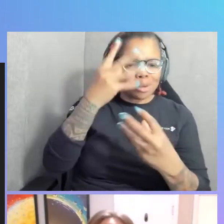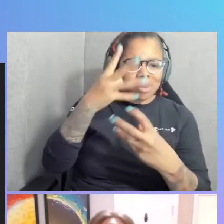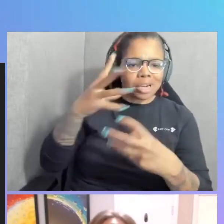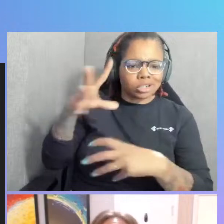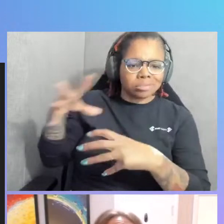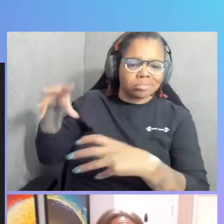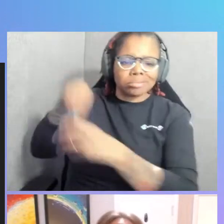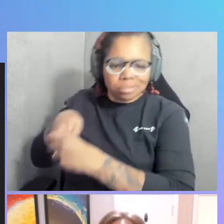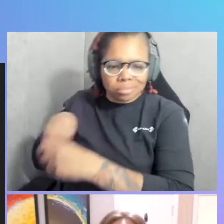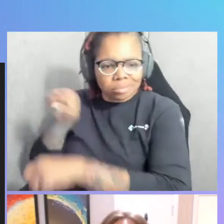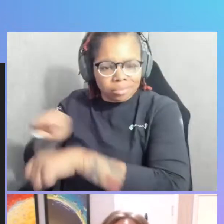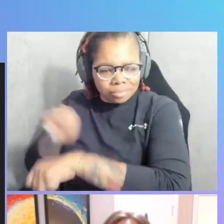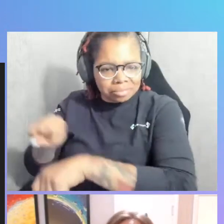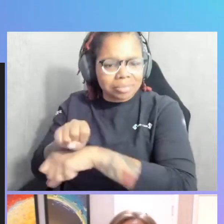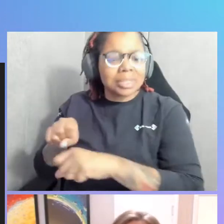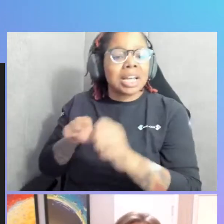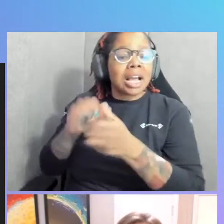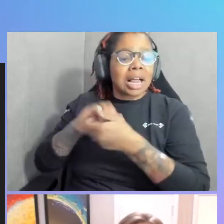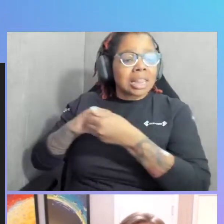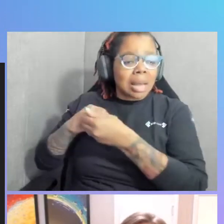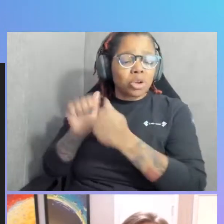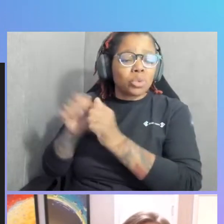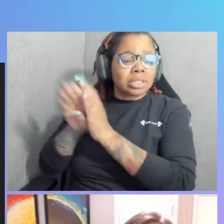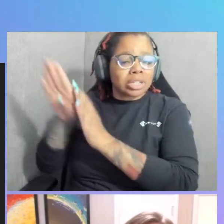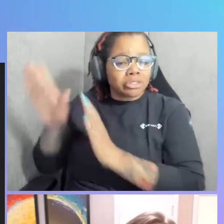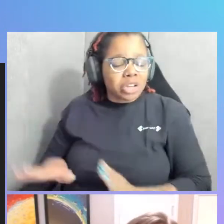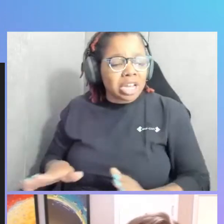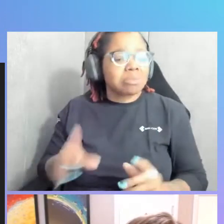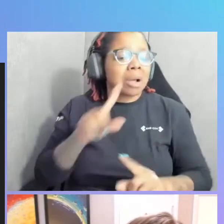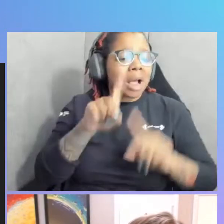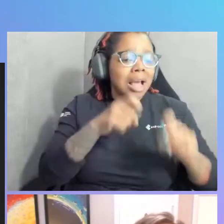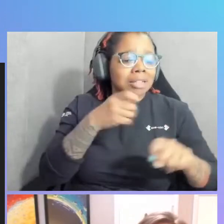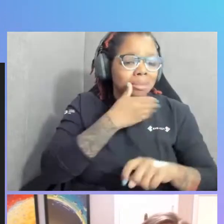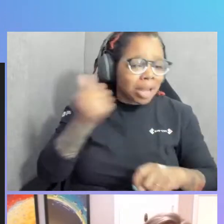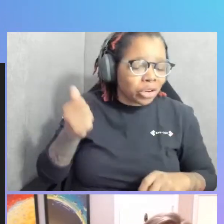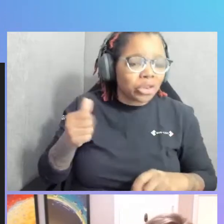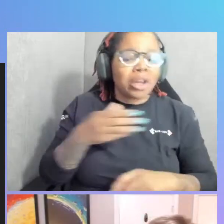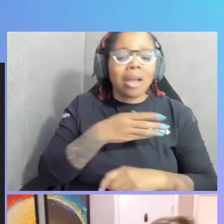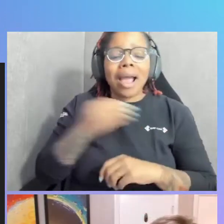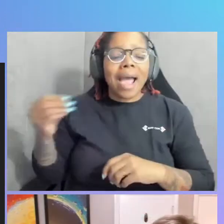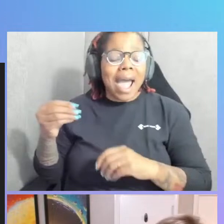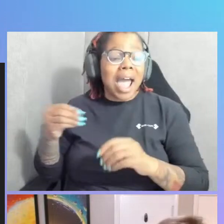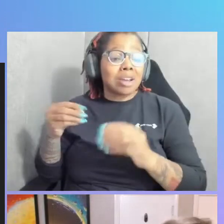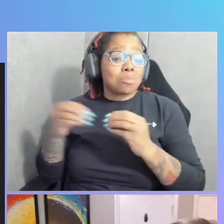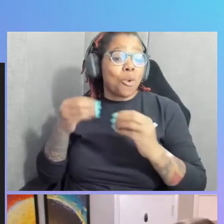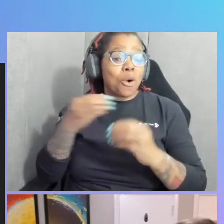ask better questions, and design better experiences. And for any